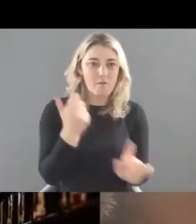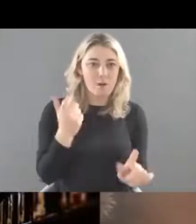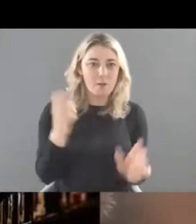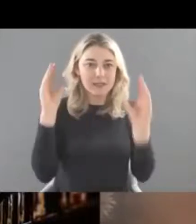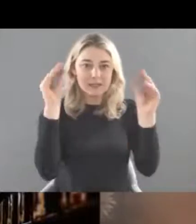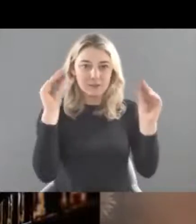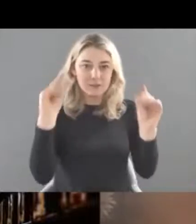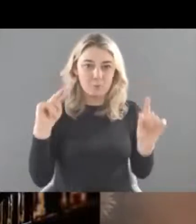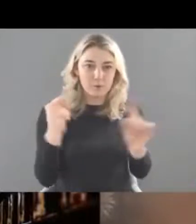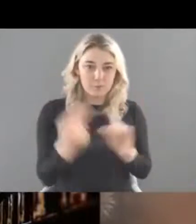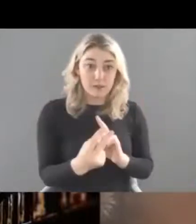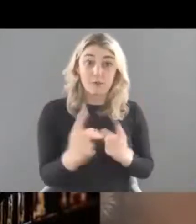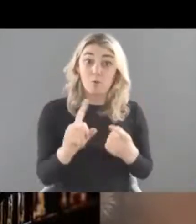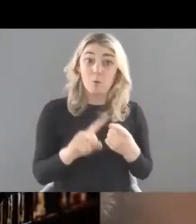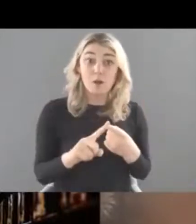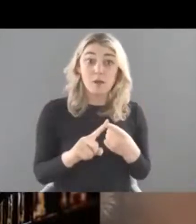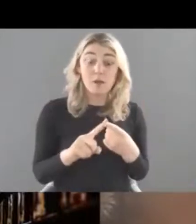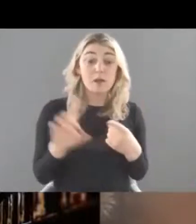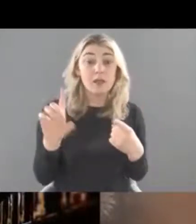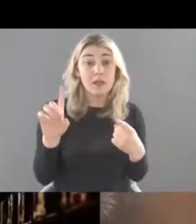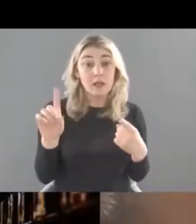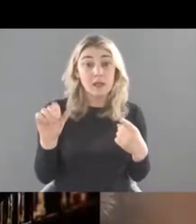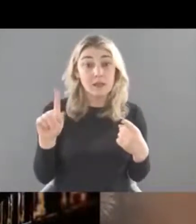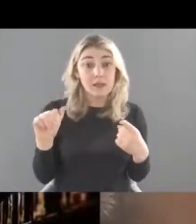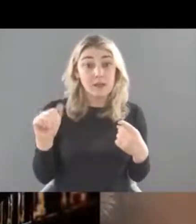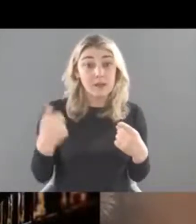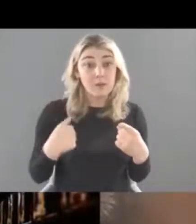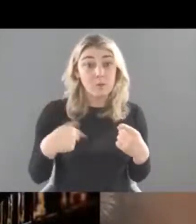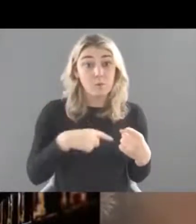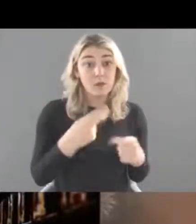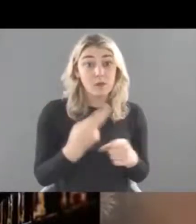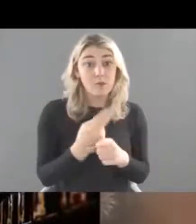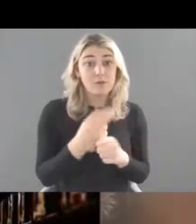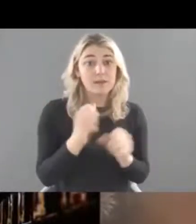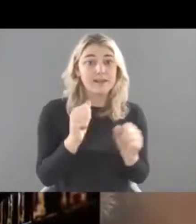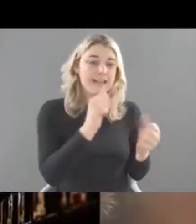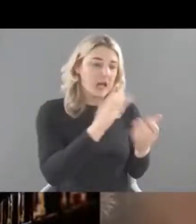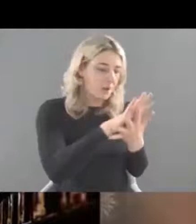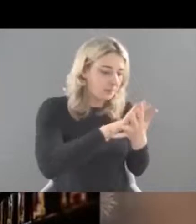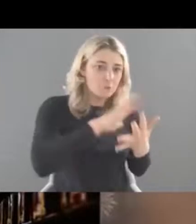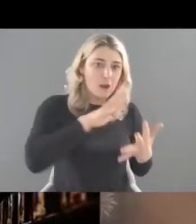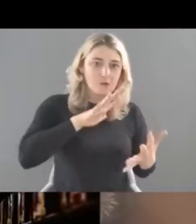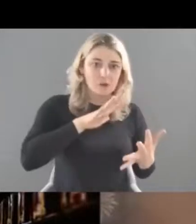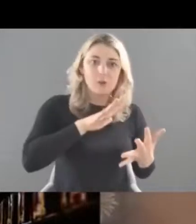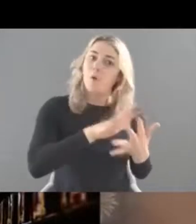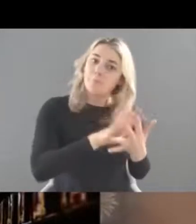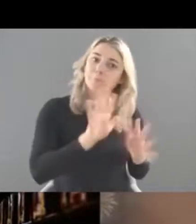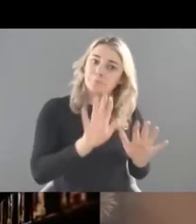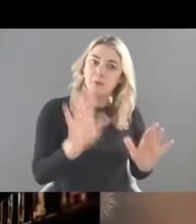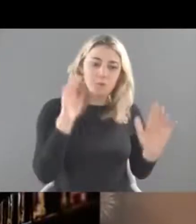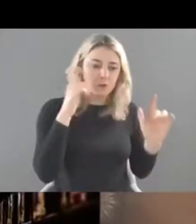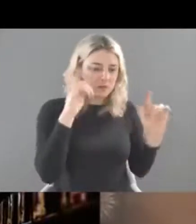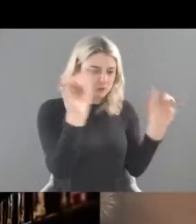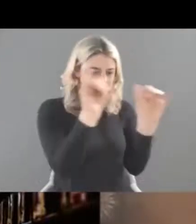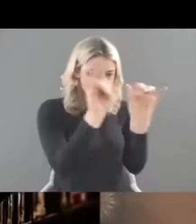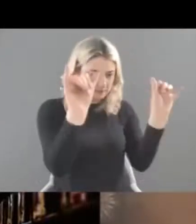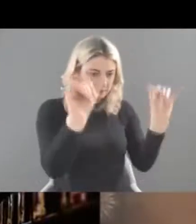One is that the data we utilize can move beyond abstractions, right? When we think of data, we look at system-wide data. Well, we look at maybe even